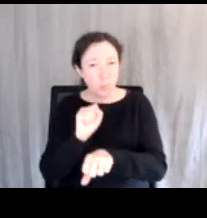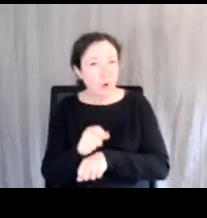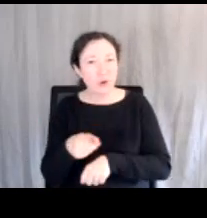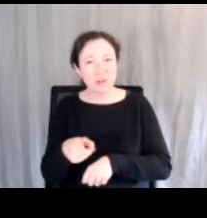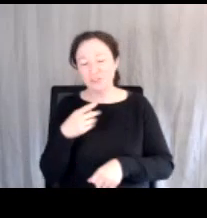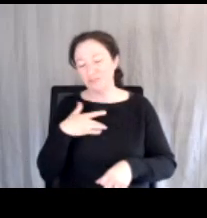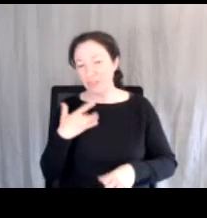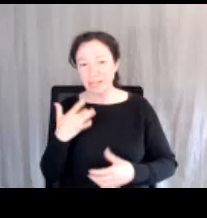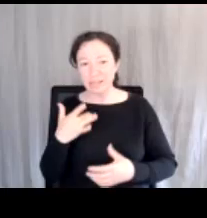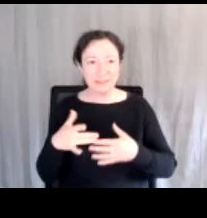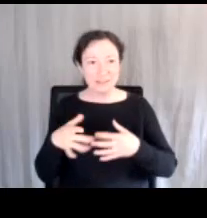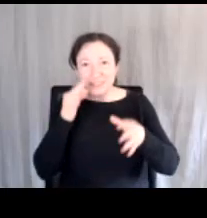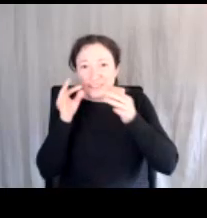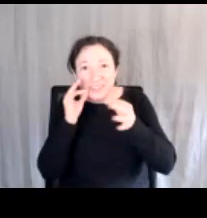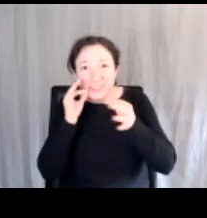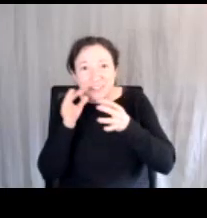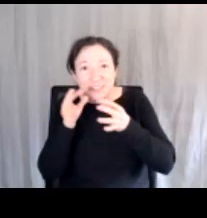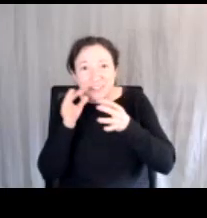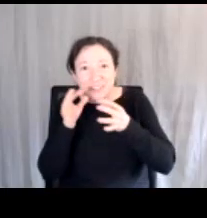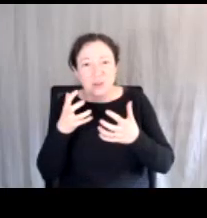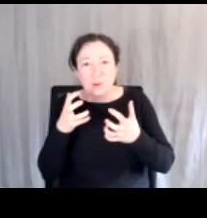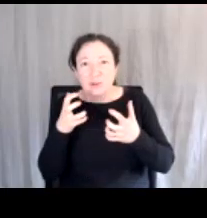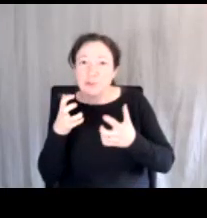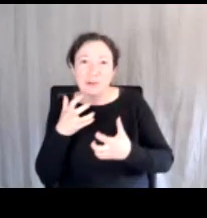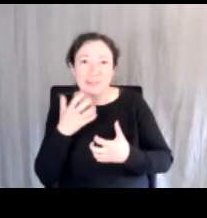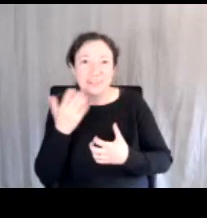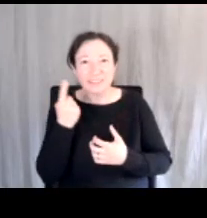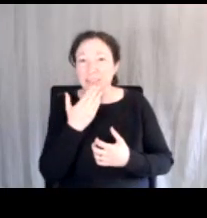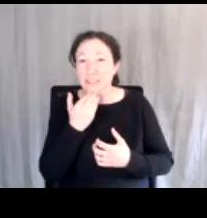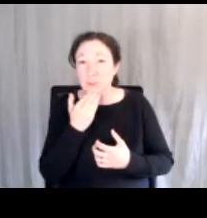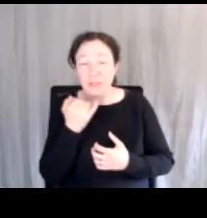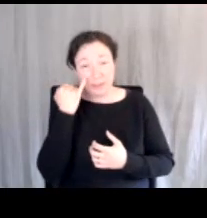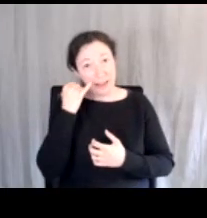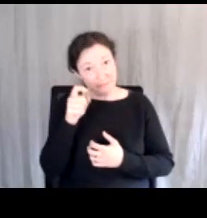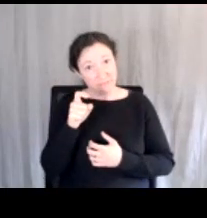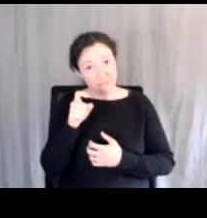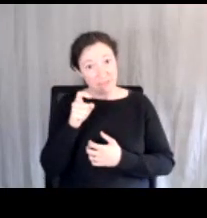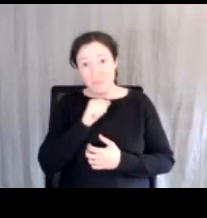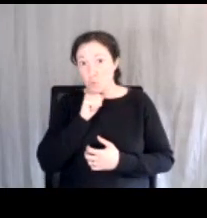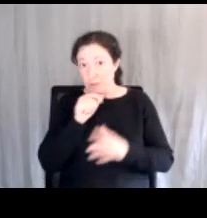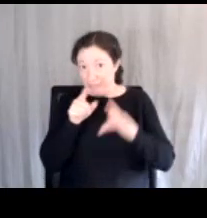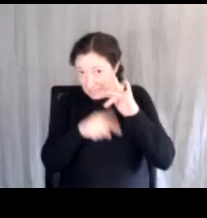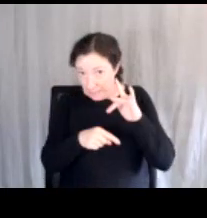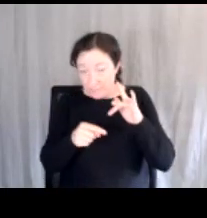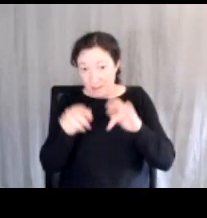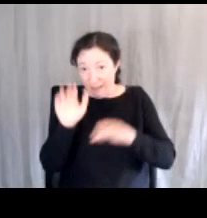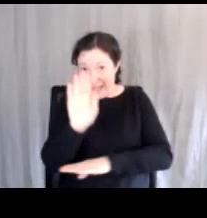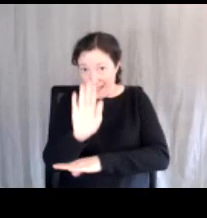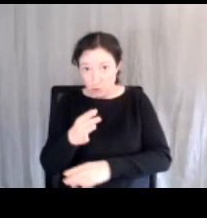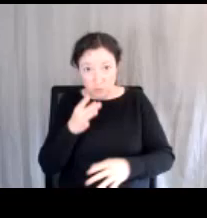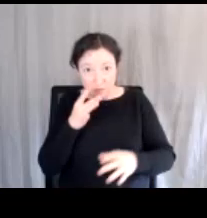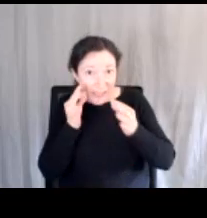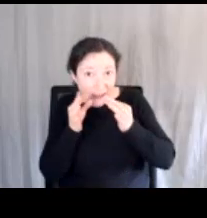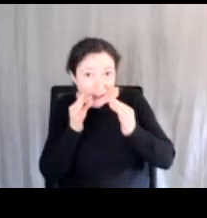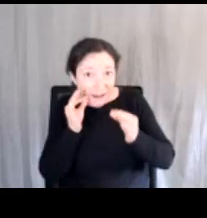but if you don't eat between lunchtime and dinnertime, blood sugar's gonna drop. Cortisol goes up, we come home, we're stressed out, we're cranky, we're hungry,